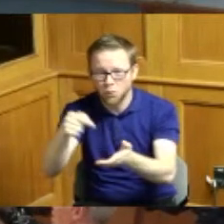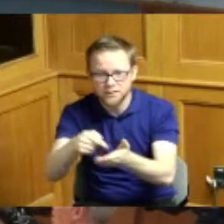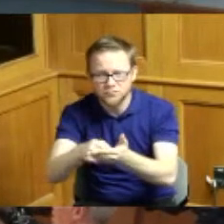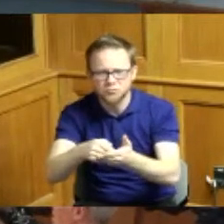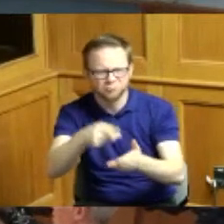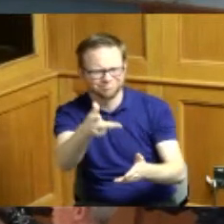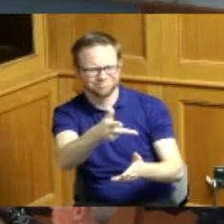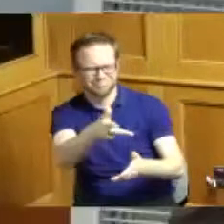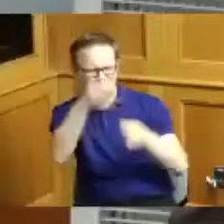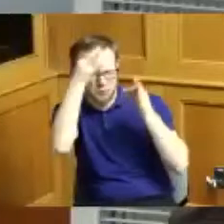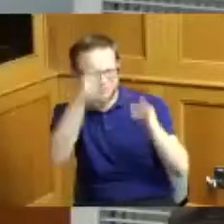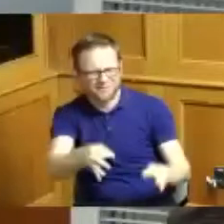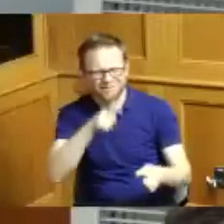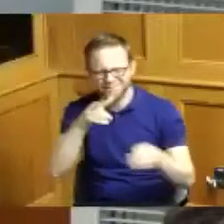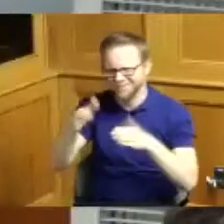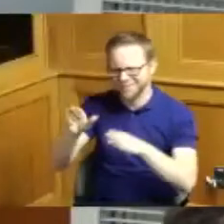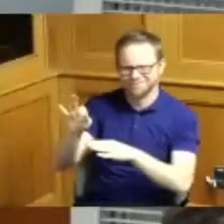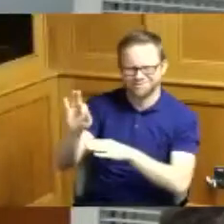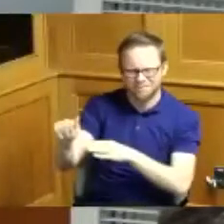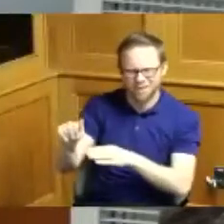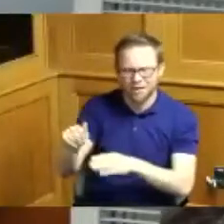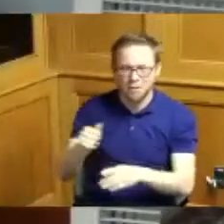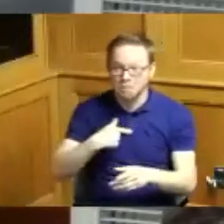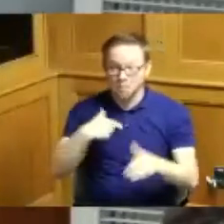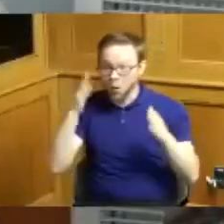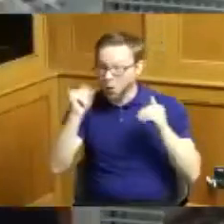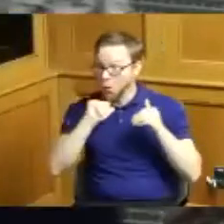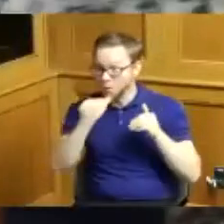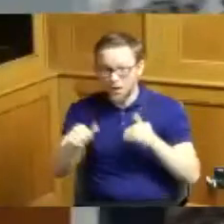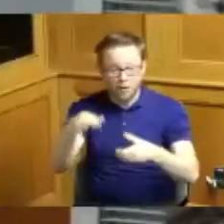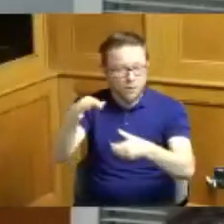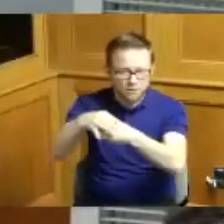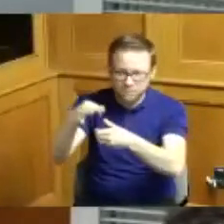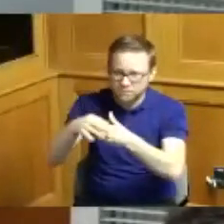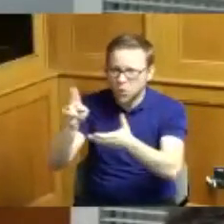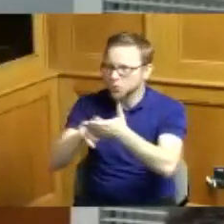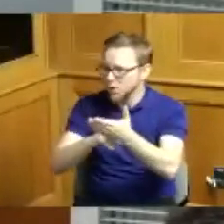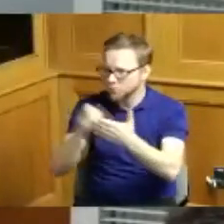hope that you wouldn't vote on a contract until you know the provisions are right and that it